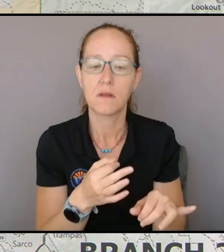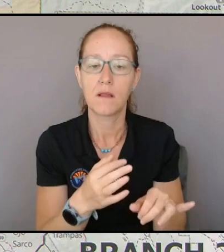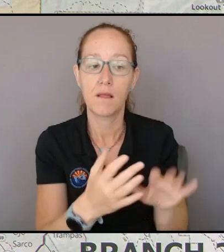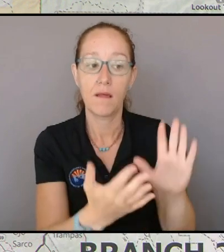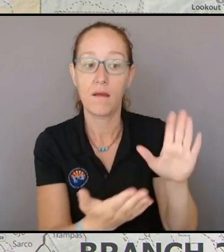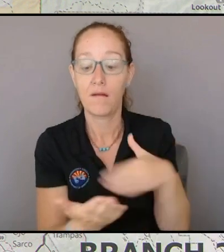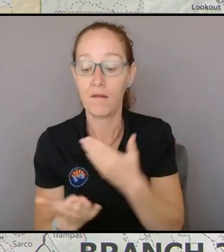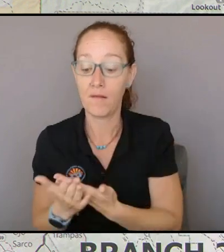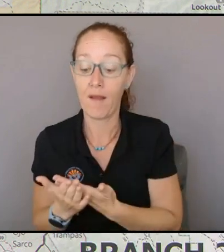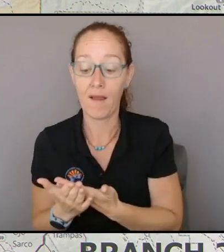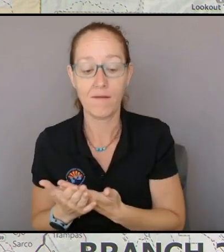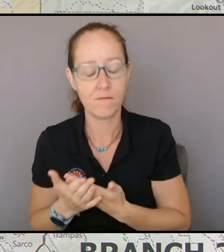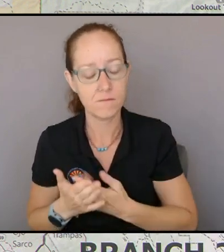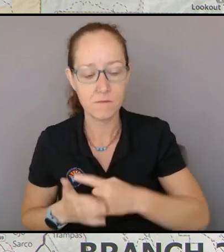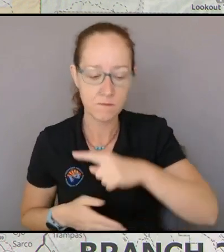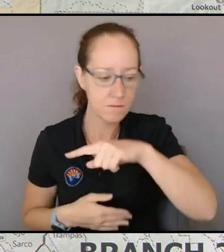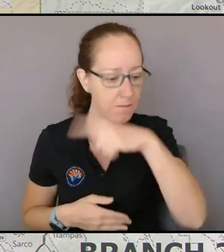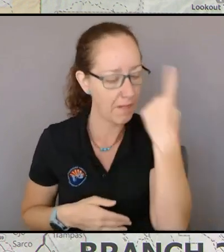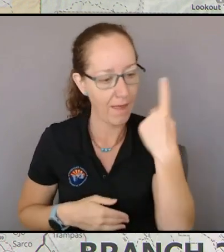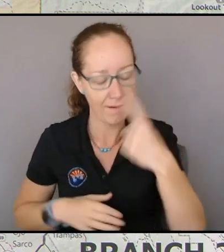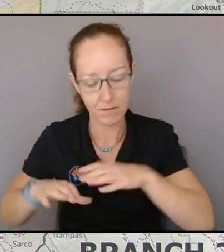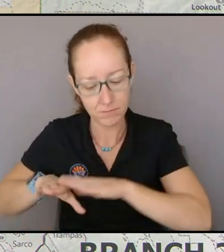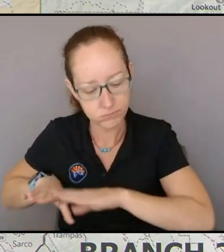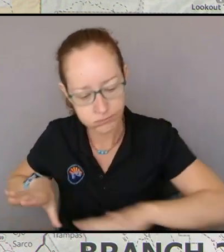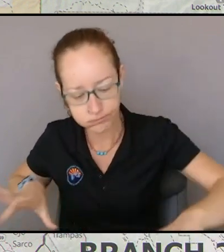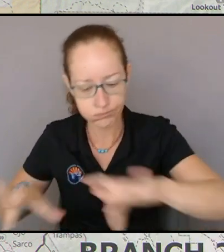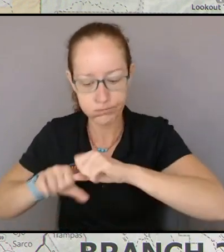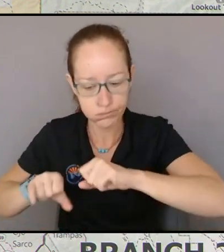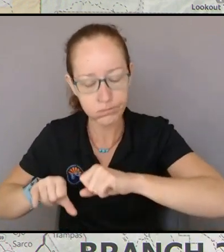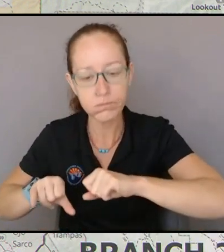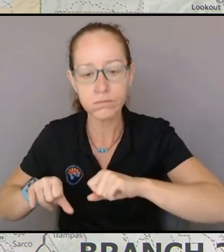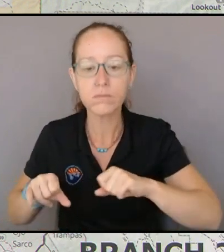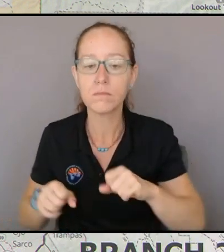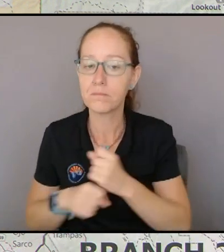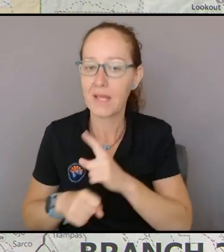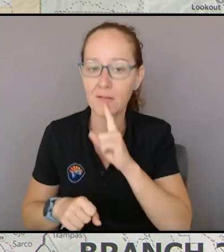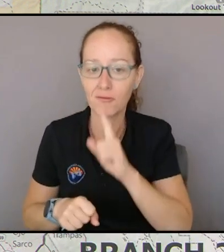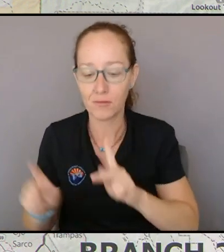tell you what: this doesn't show it, but from here to here is